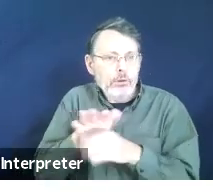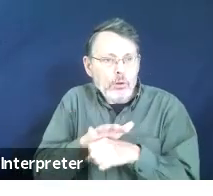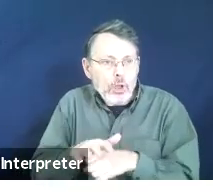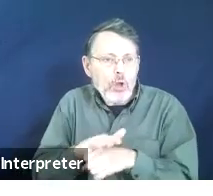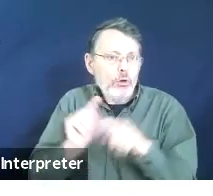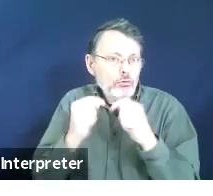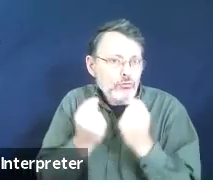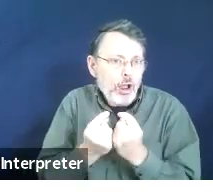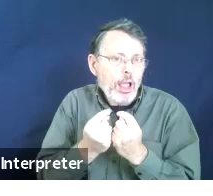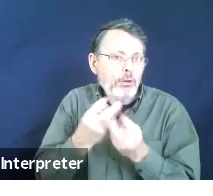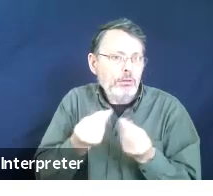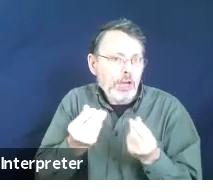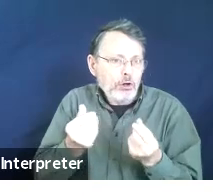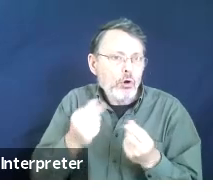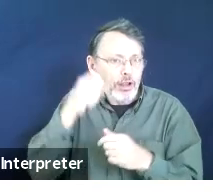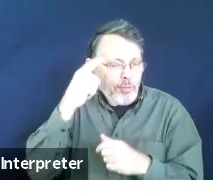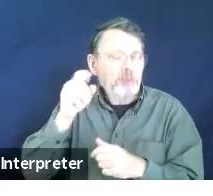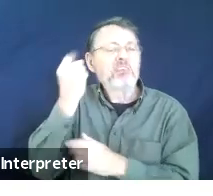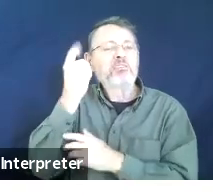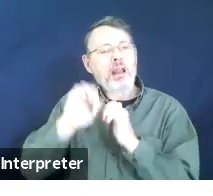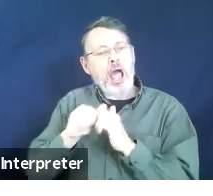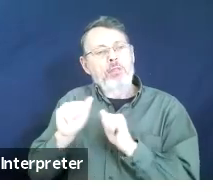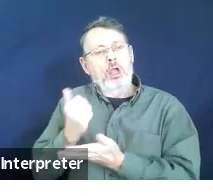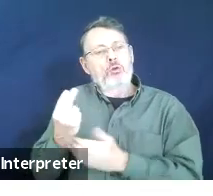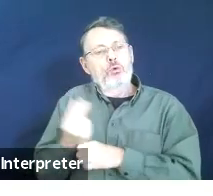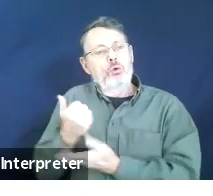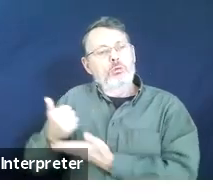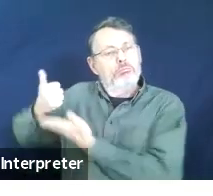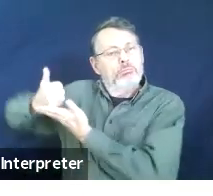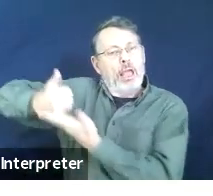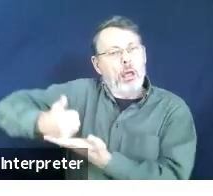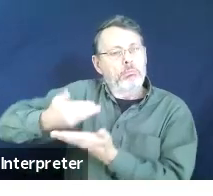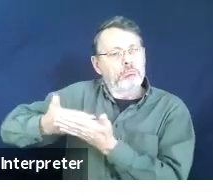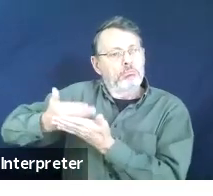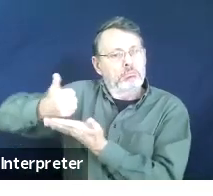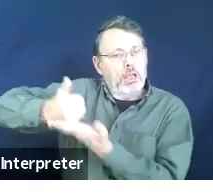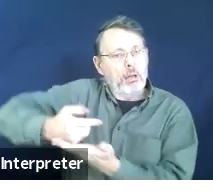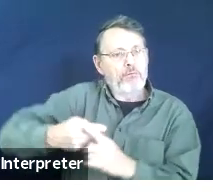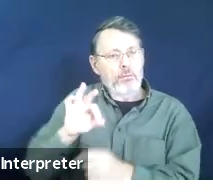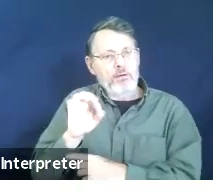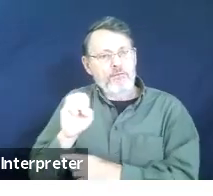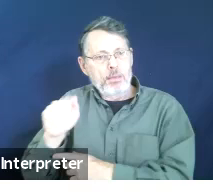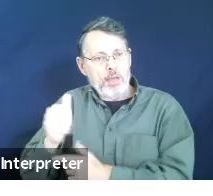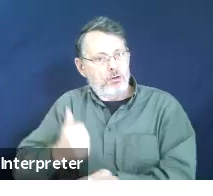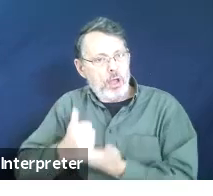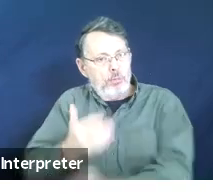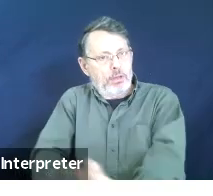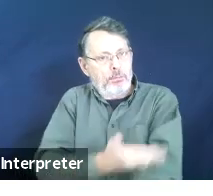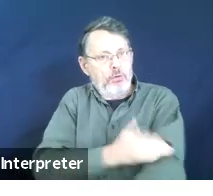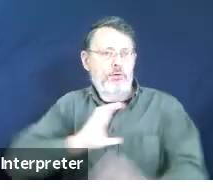how they can potentially utilize FEMA's public assistance funding for emergency communications.